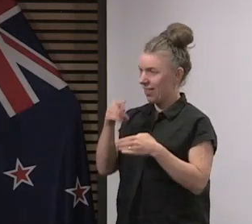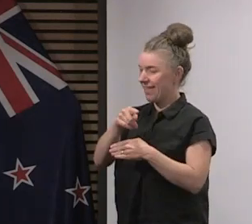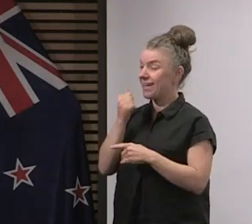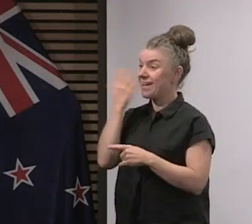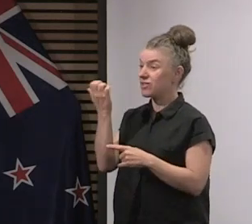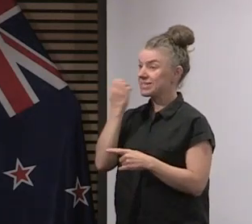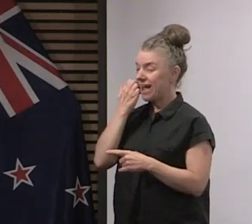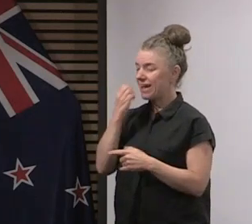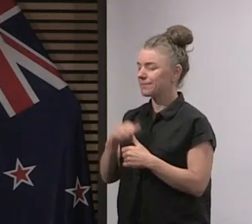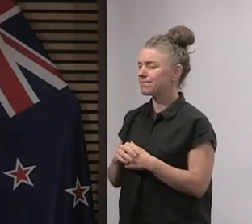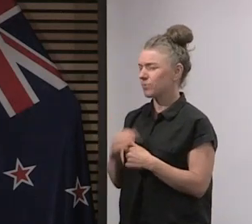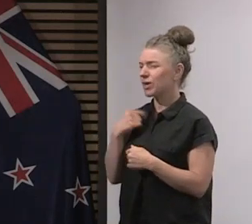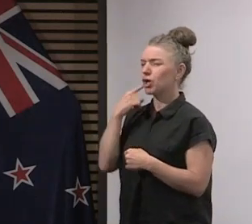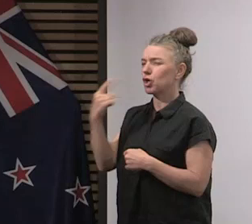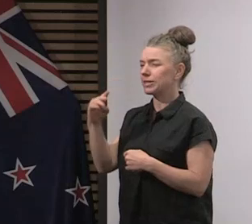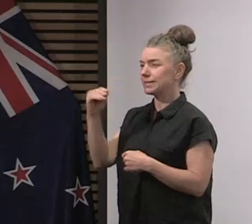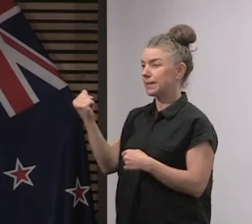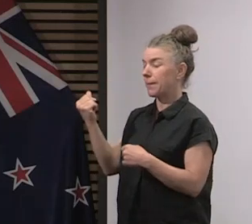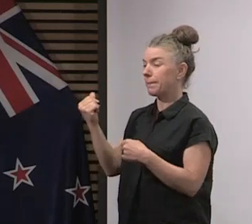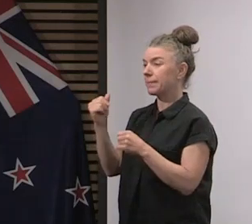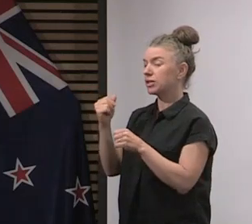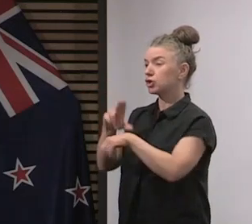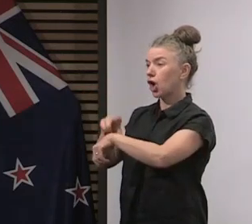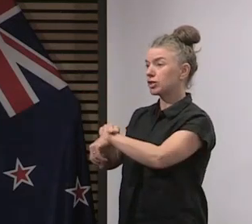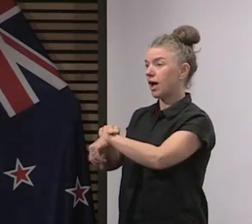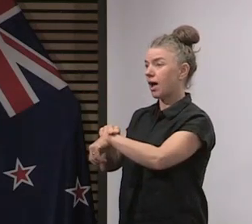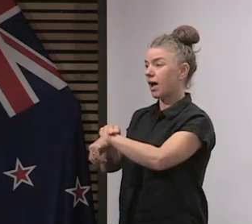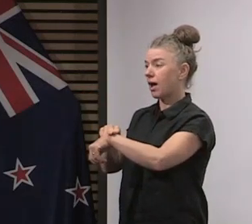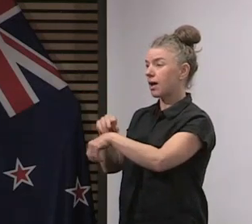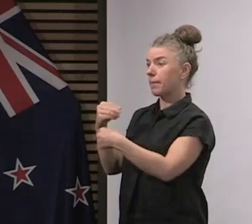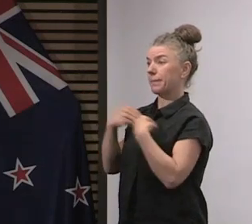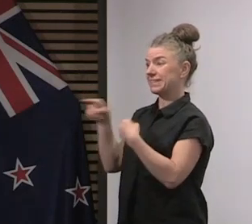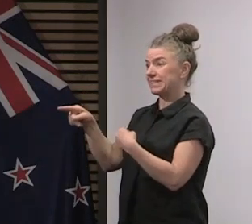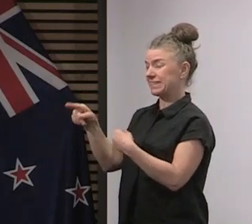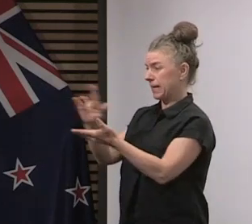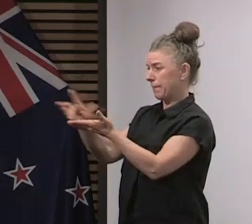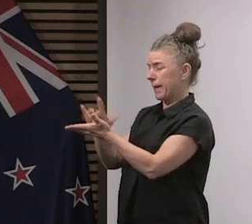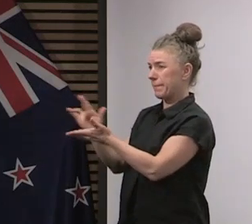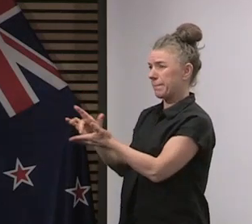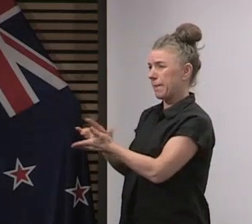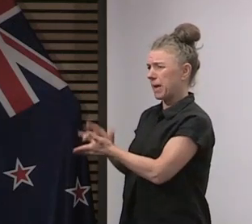issues? Daily work on that, yes. We knew for example when the first reports